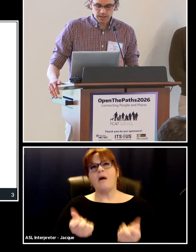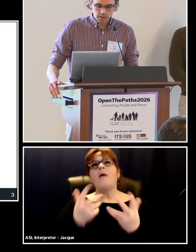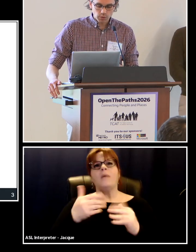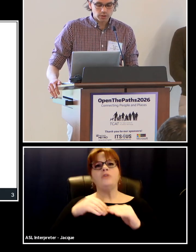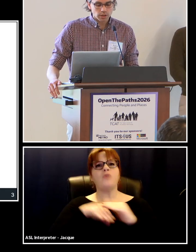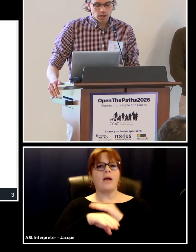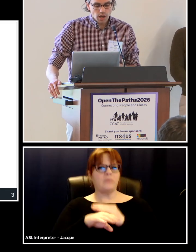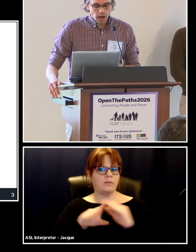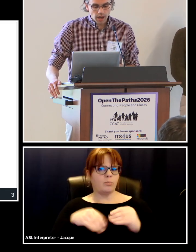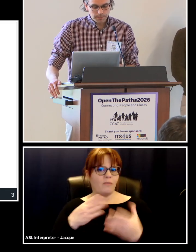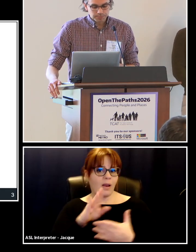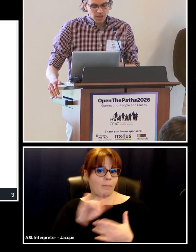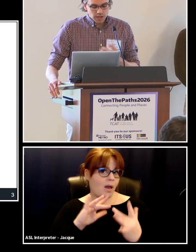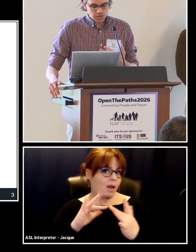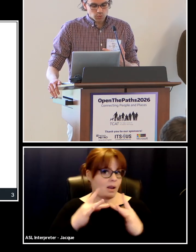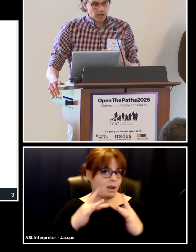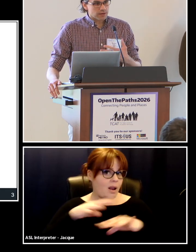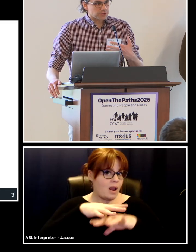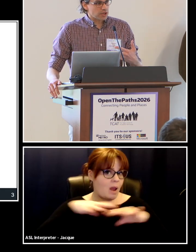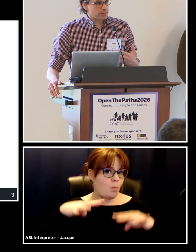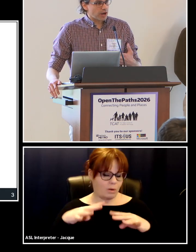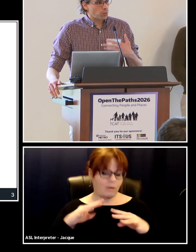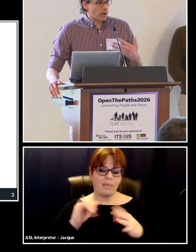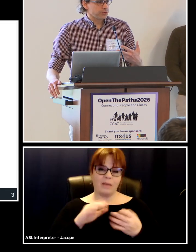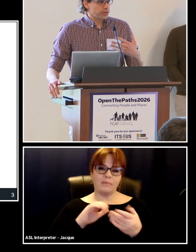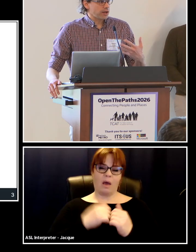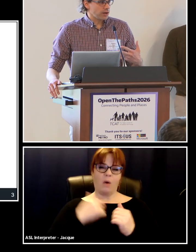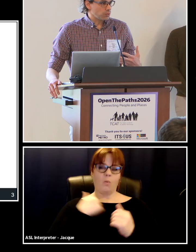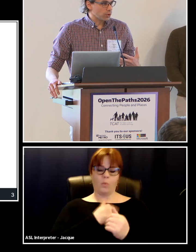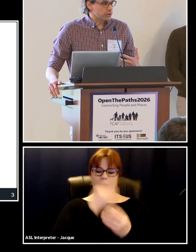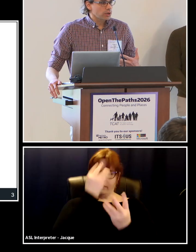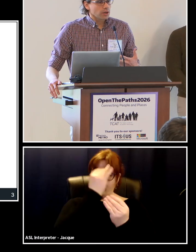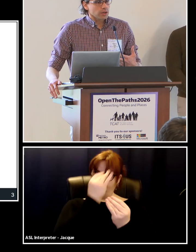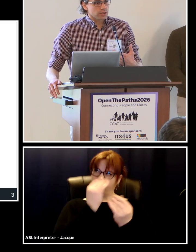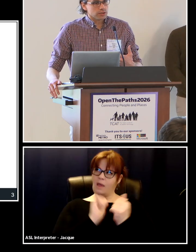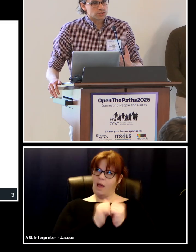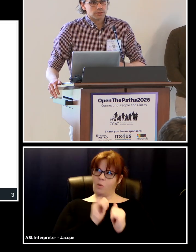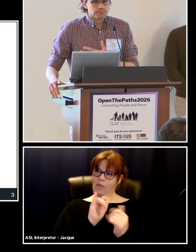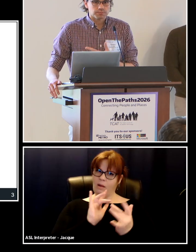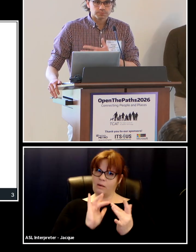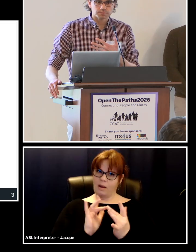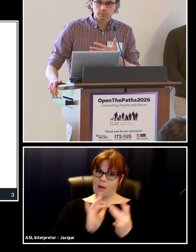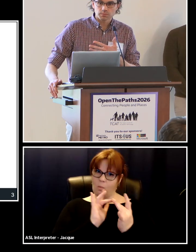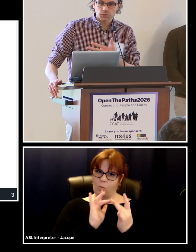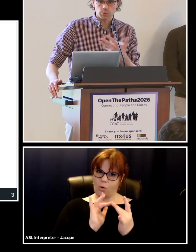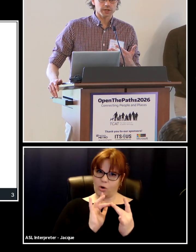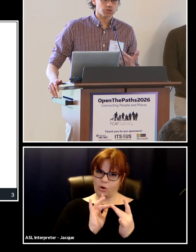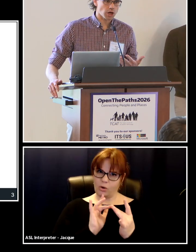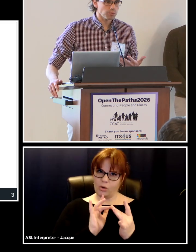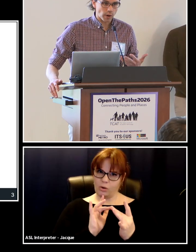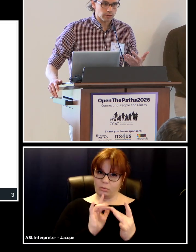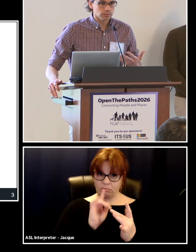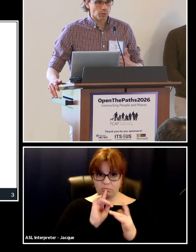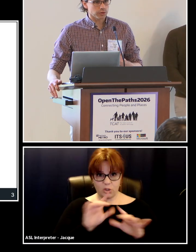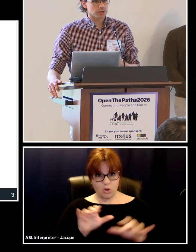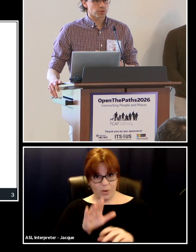a network um is a way of thinking about whether that network is doing its job well, whether it's